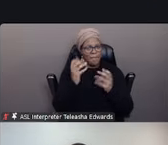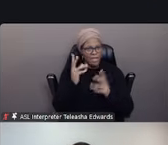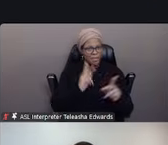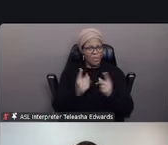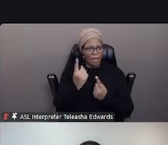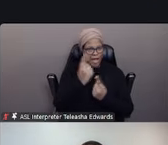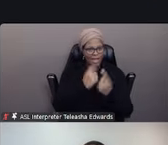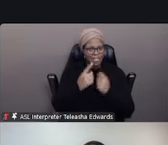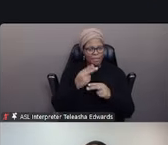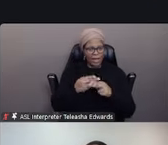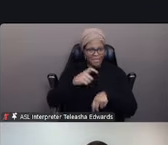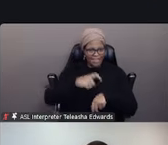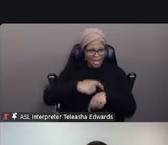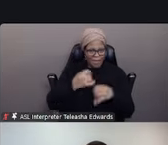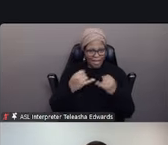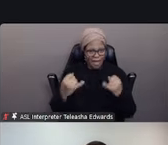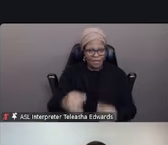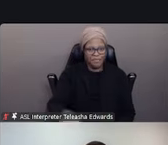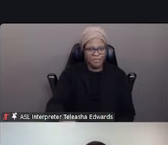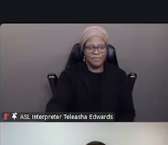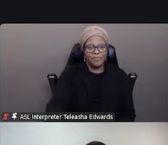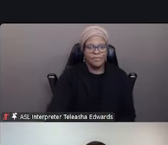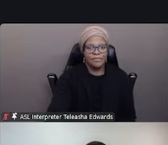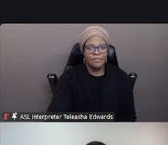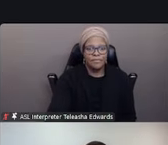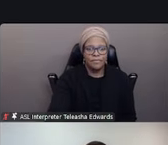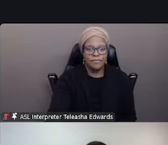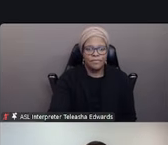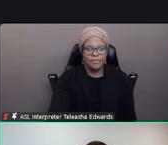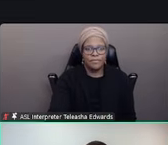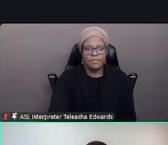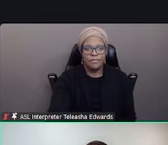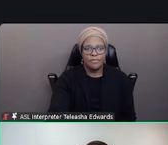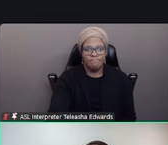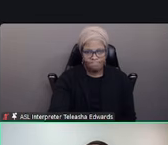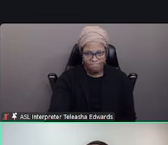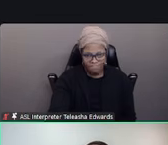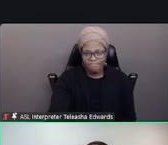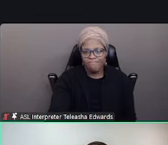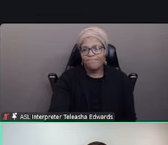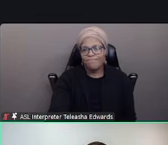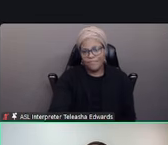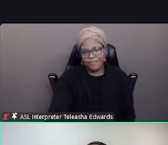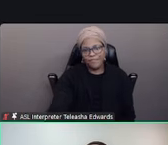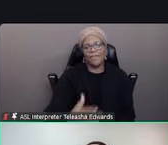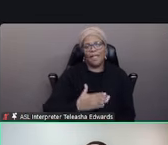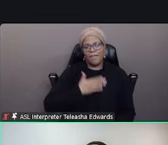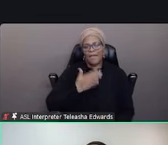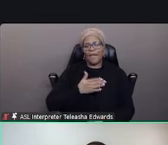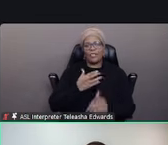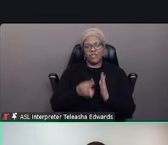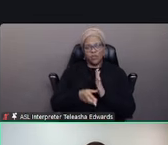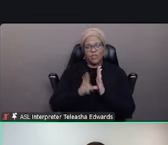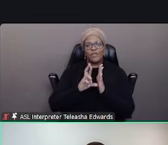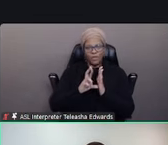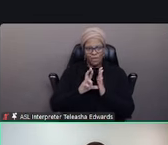can back up the slides. Thank you. Absolutely. I'm happy to review this and maybe um at a bit